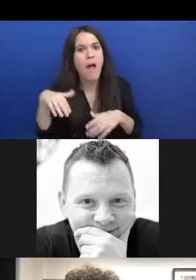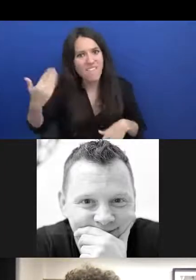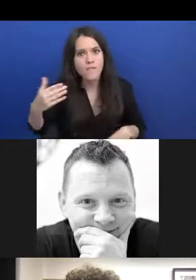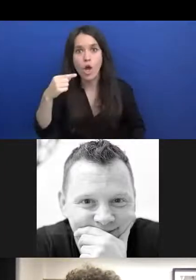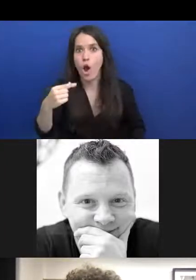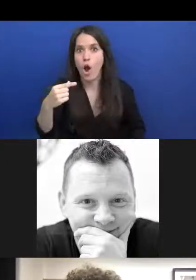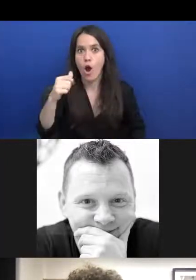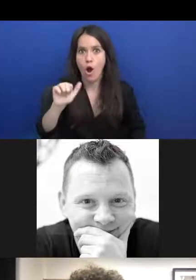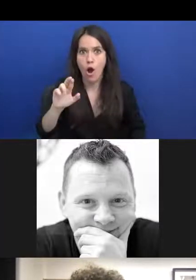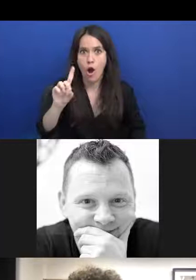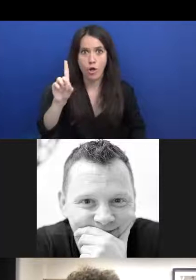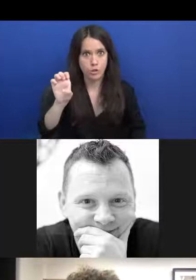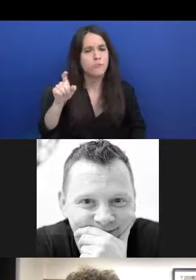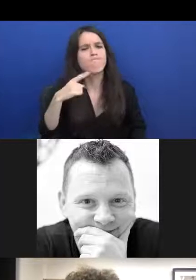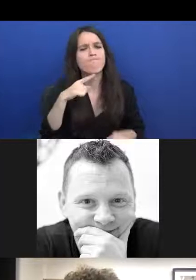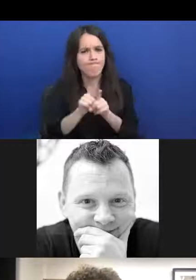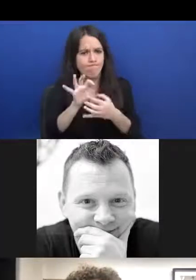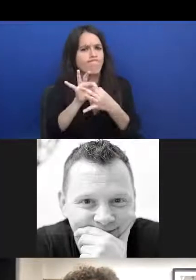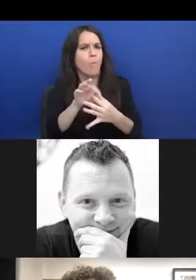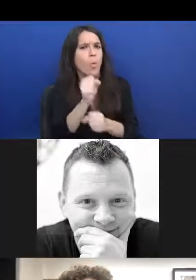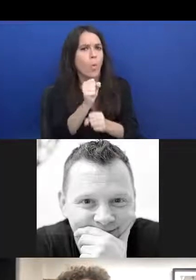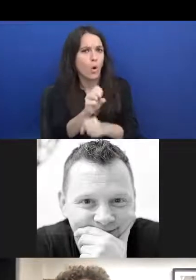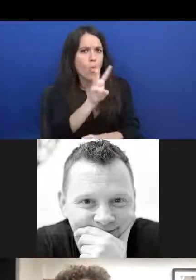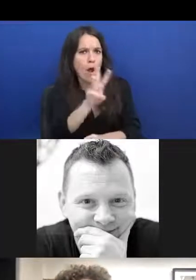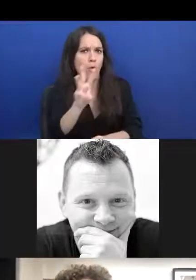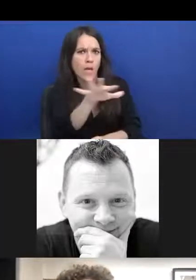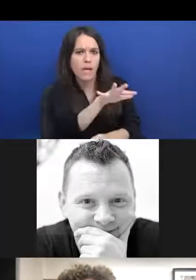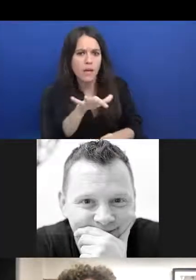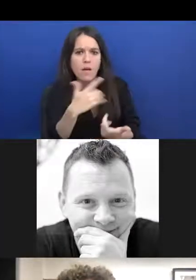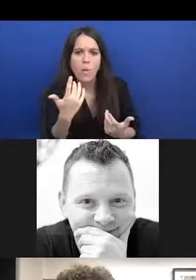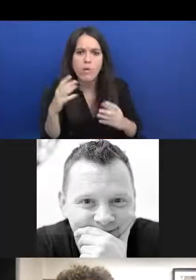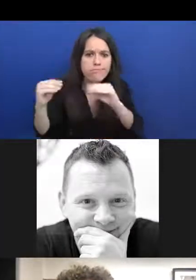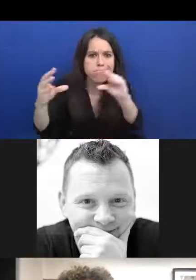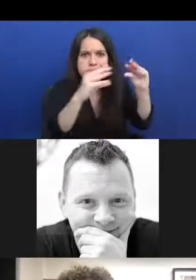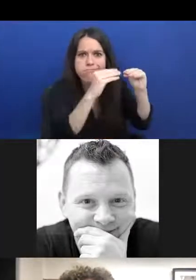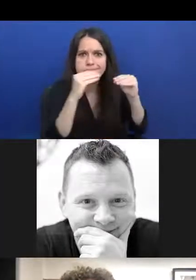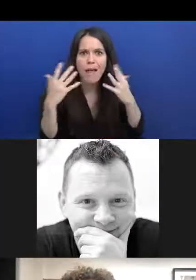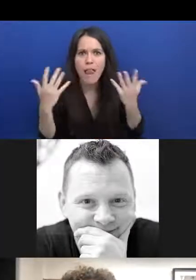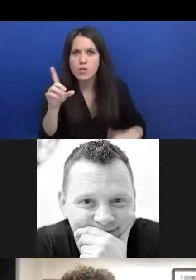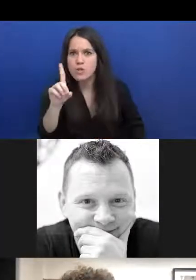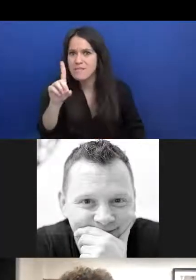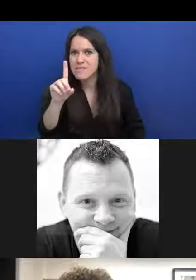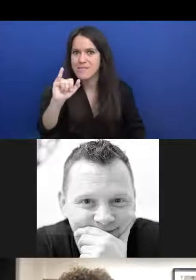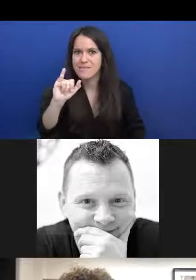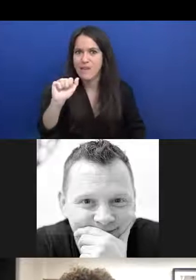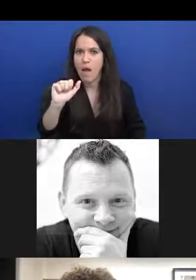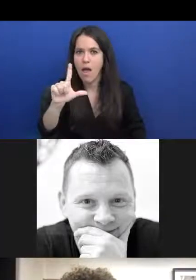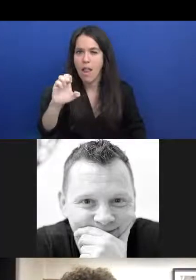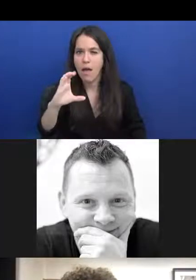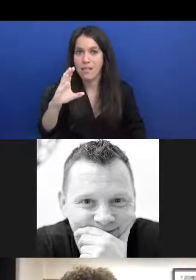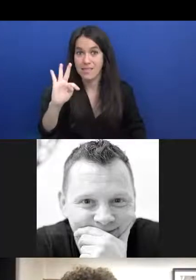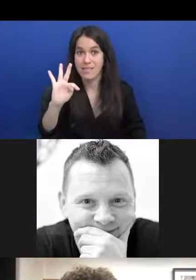from Warruwi on dialects of Bininj Gunwok and Francesca Merlan and Alan Rumsey's linguistic